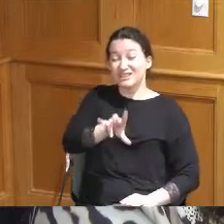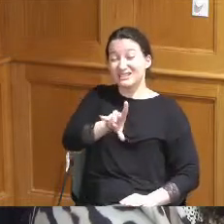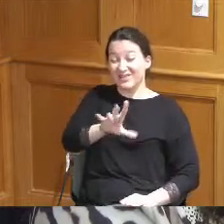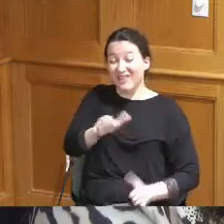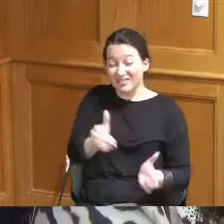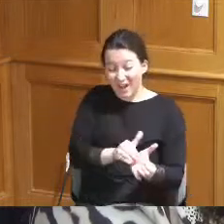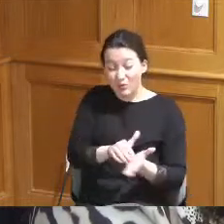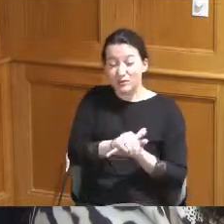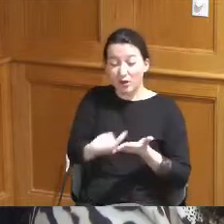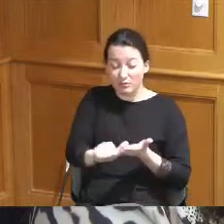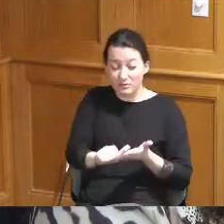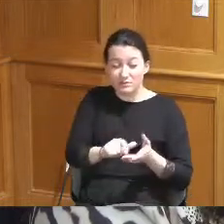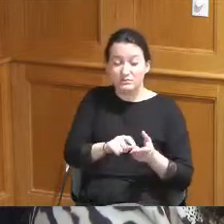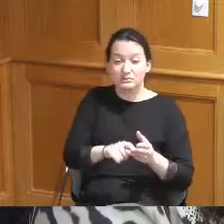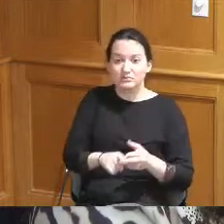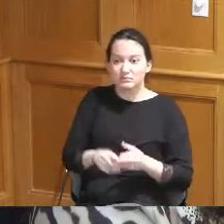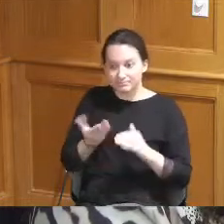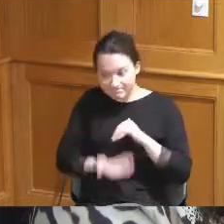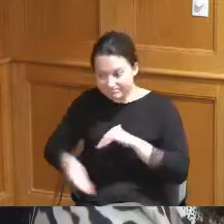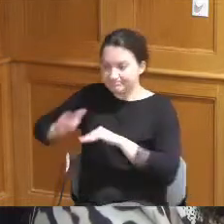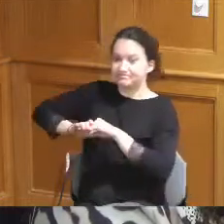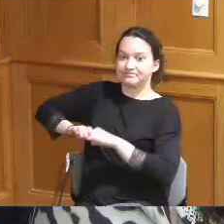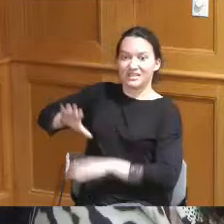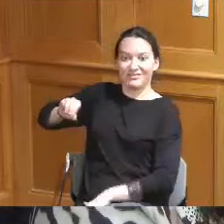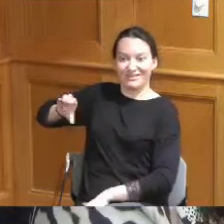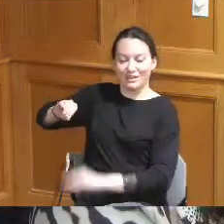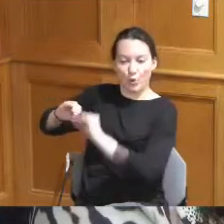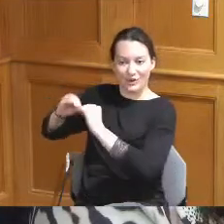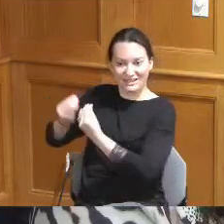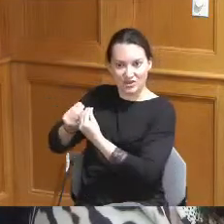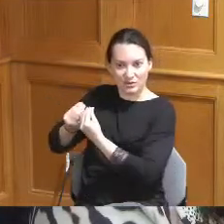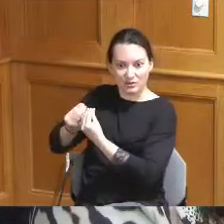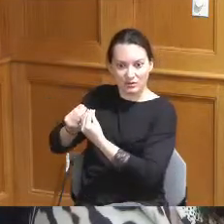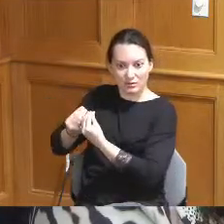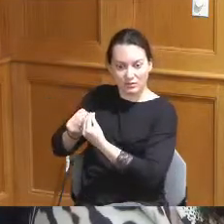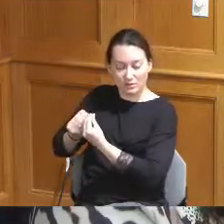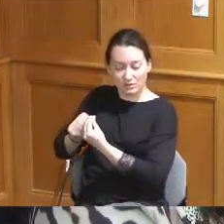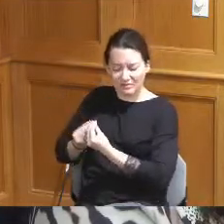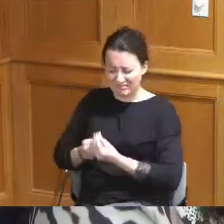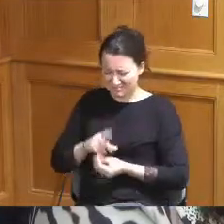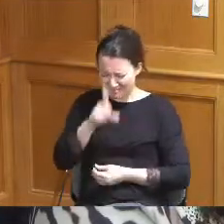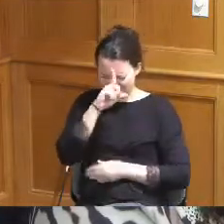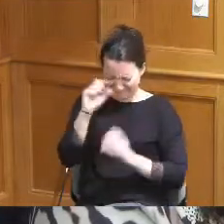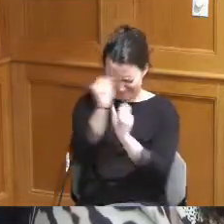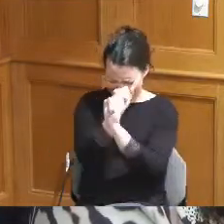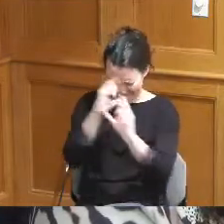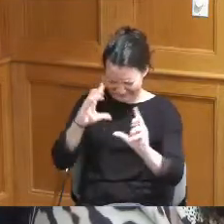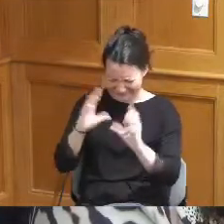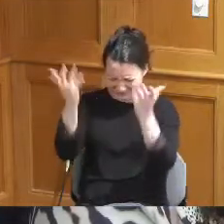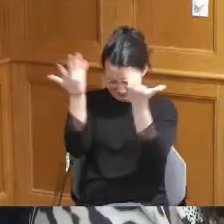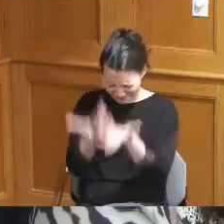in funding to serve 50 more organizations so when we think about out the grand scheme of things